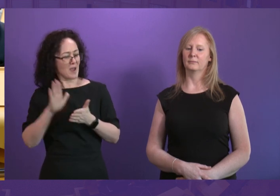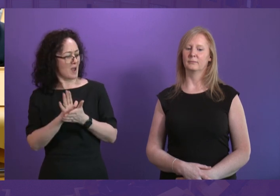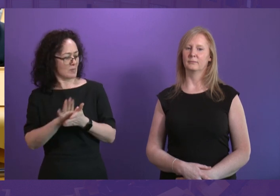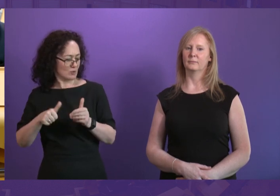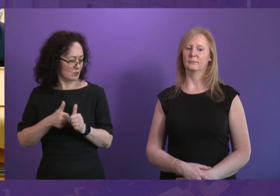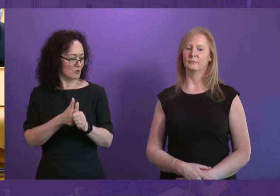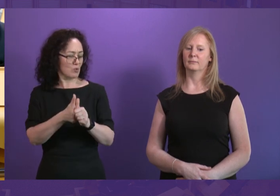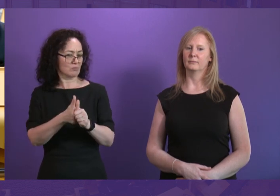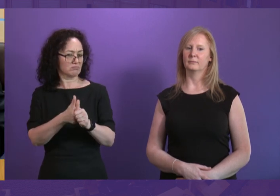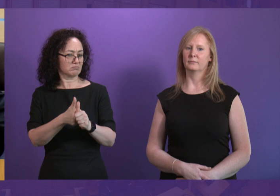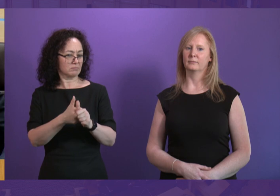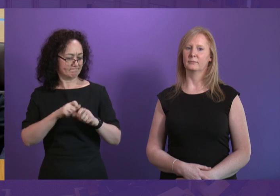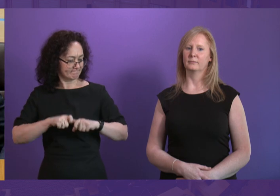Scottish Government is able to take.